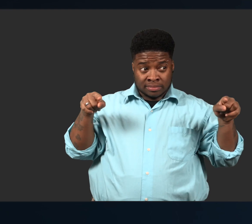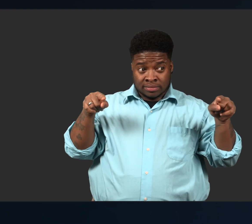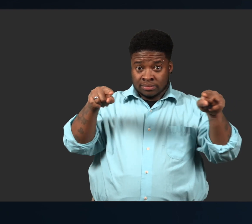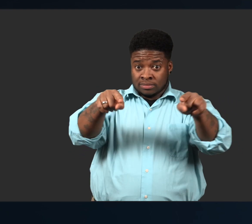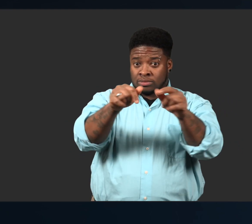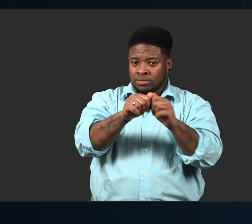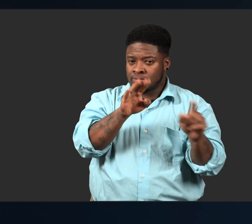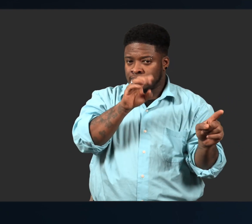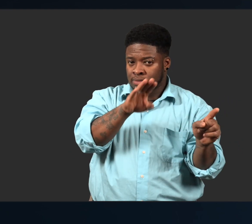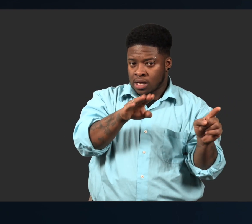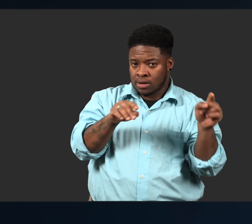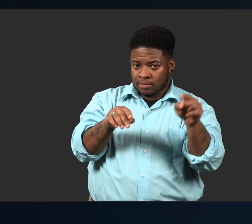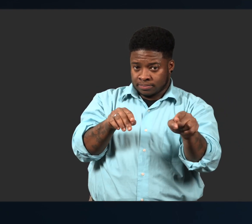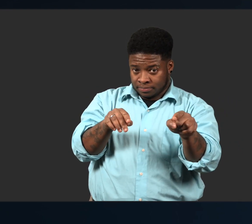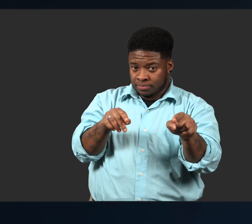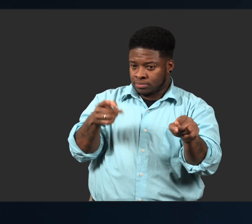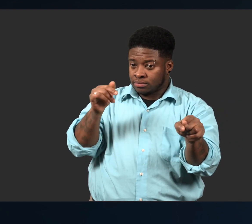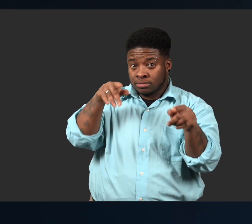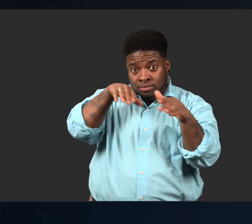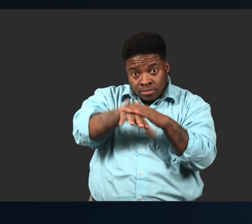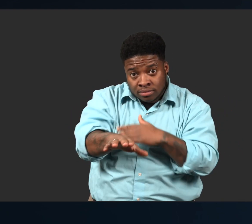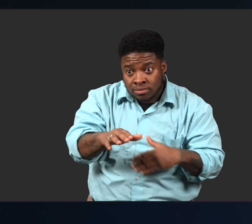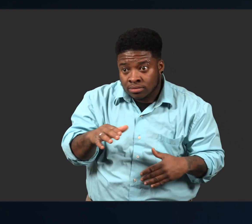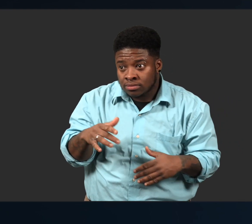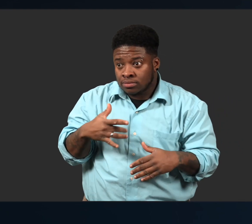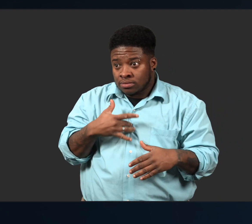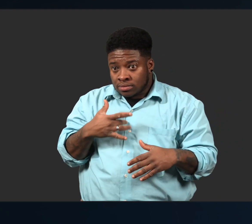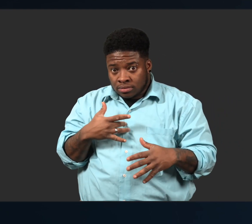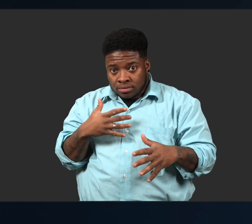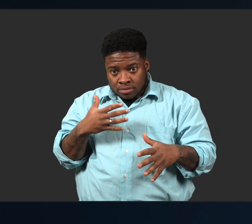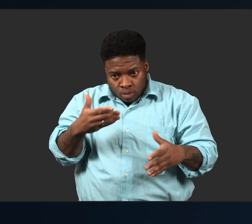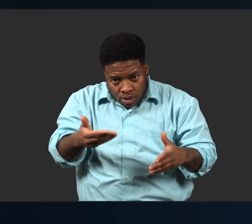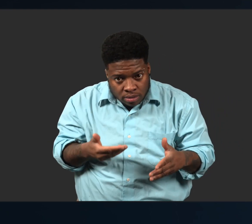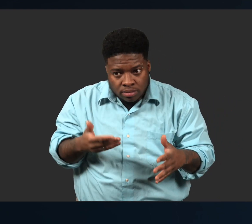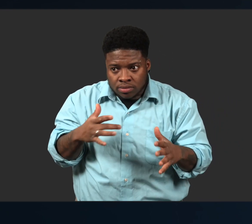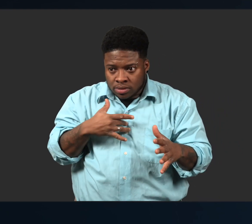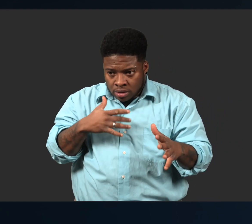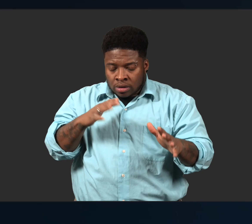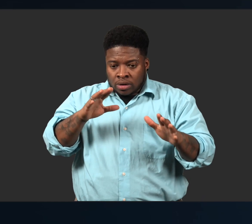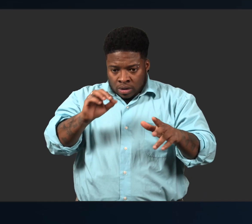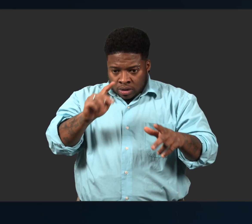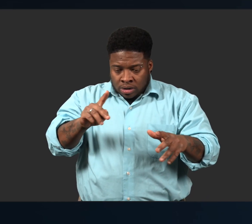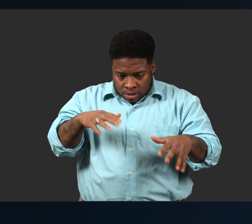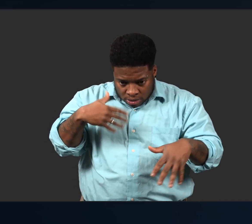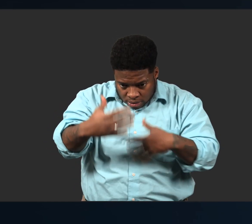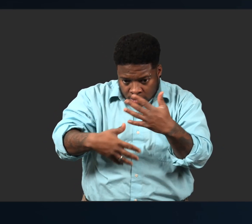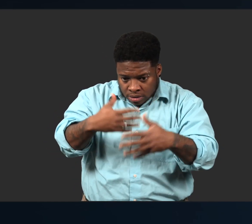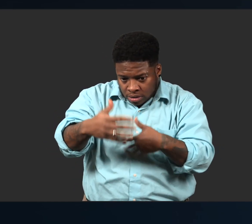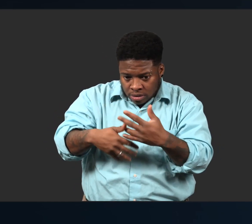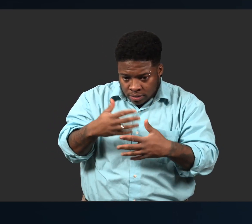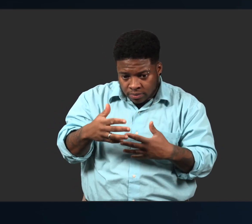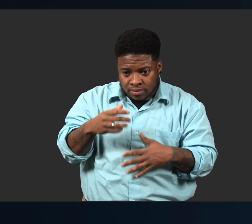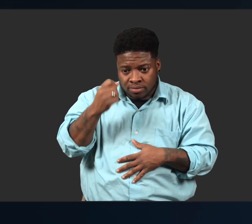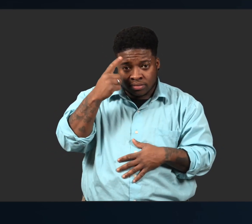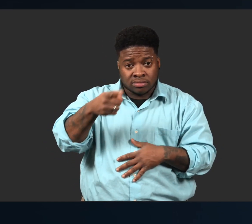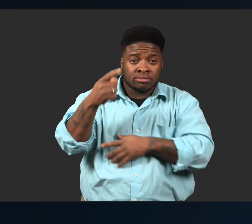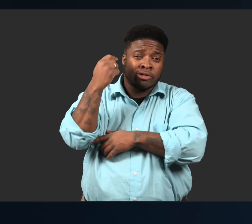Alice goes through the same intake process and orientation as Bob,